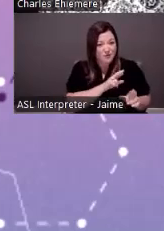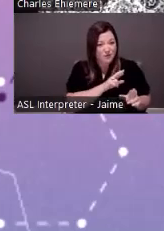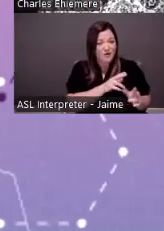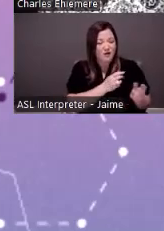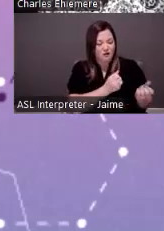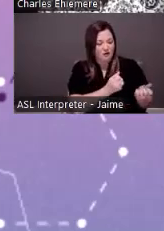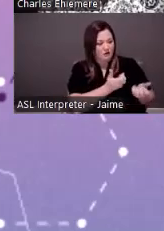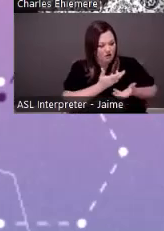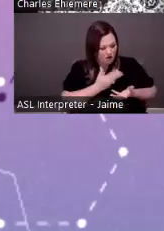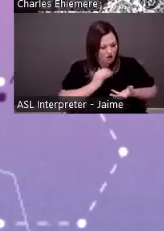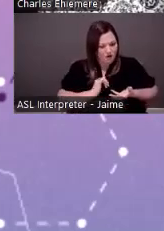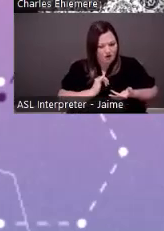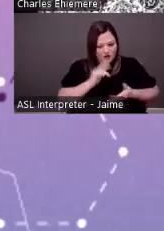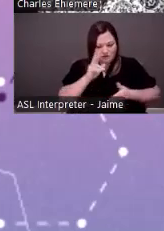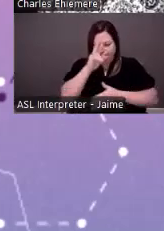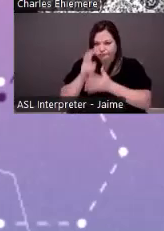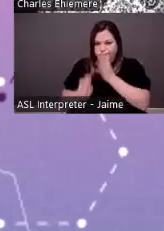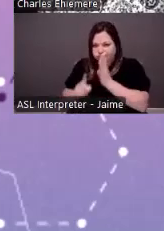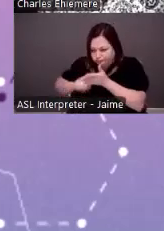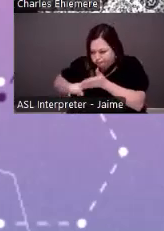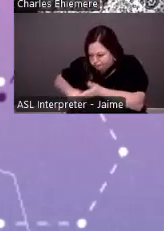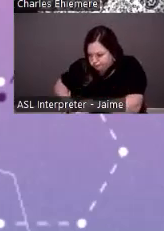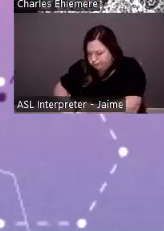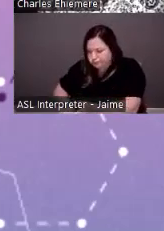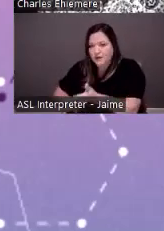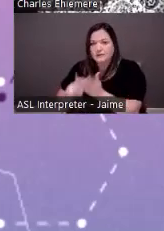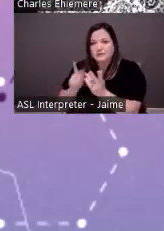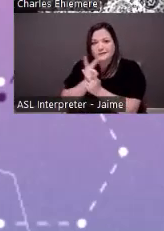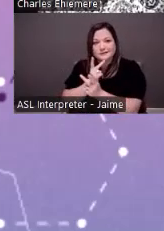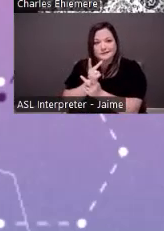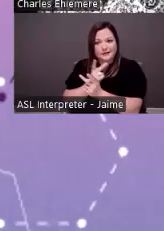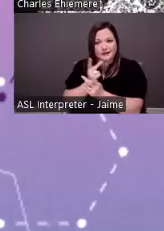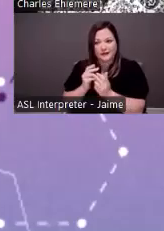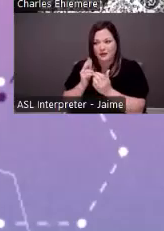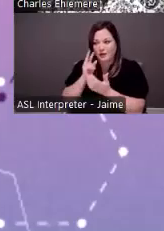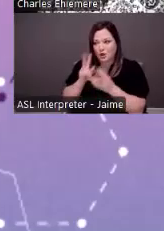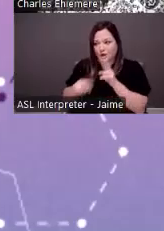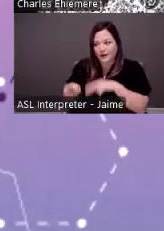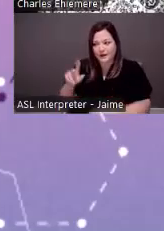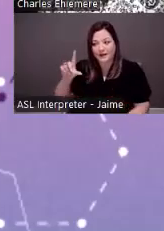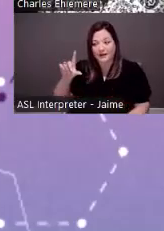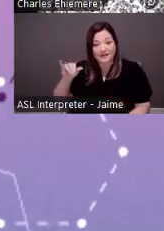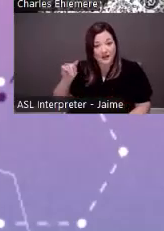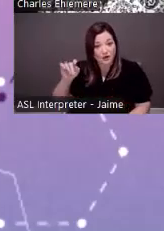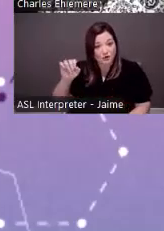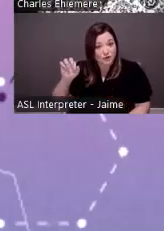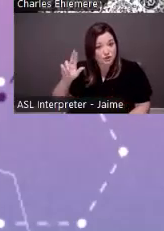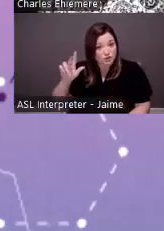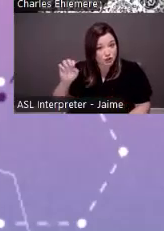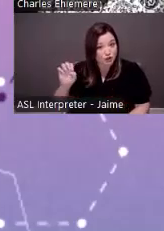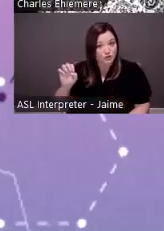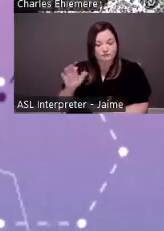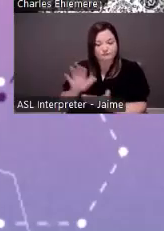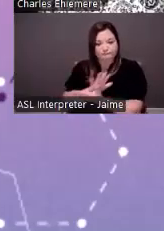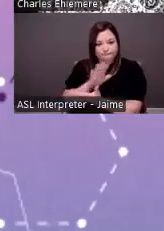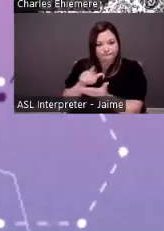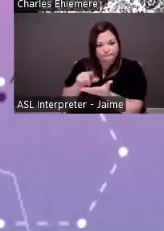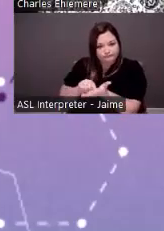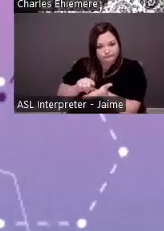and seeing how I can look at literature, look at what has been implemented across the regions,